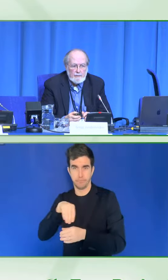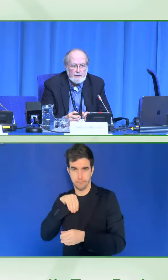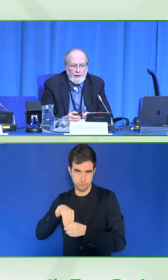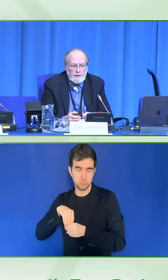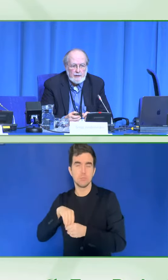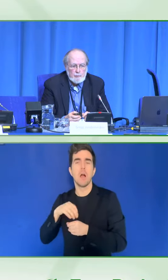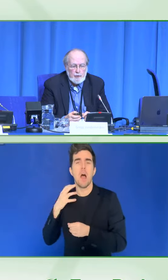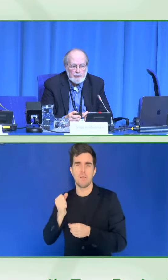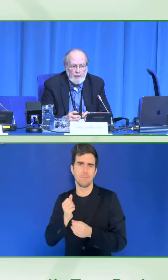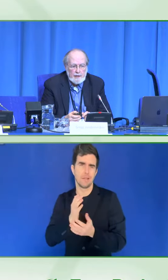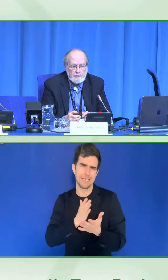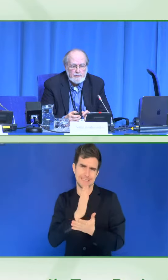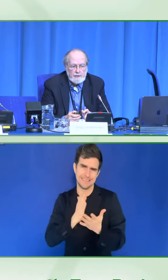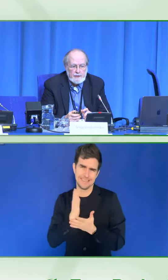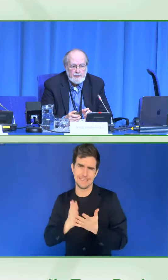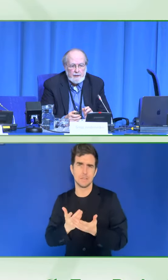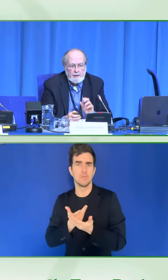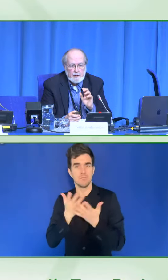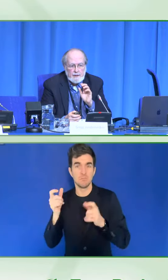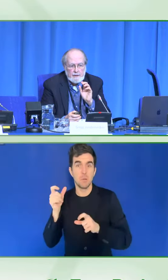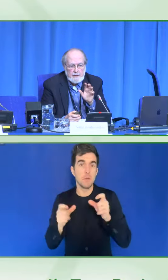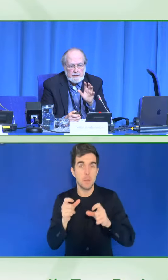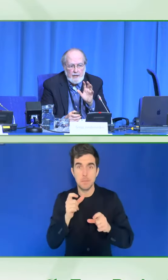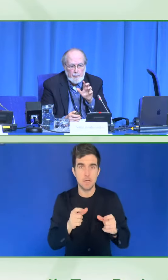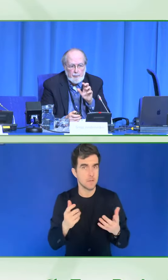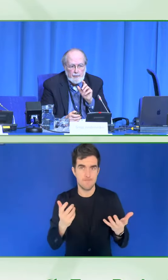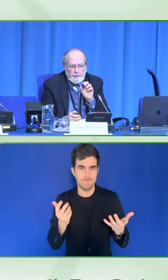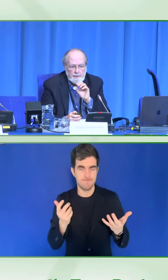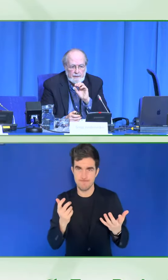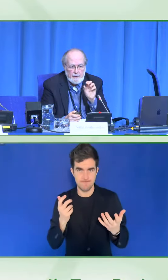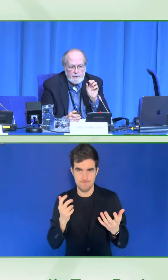easier understanding for the language.